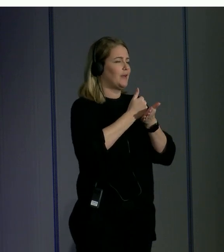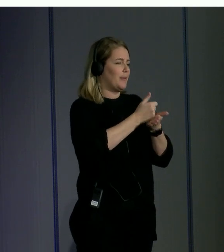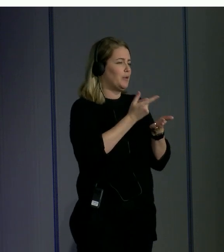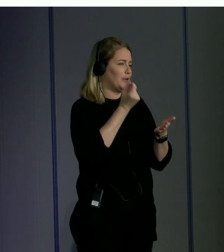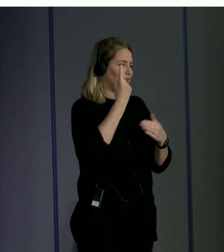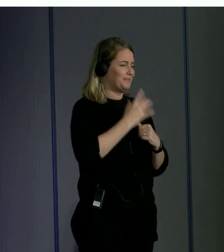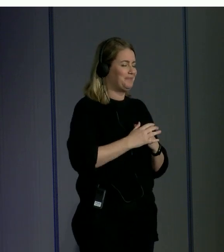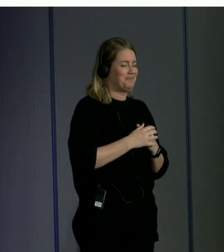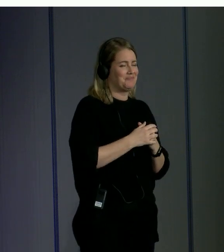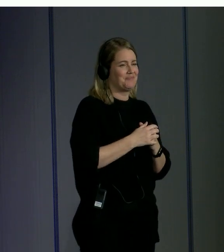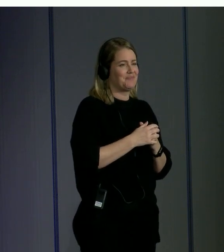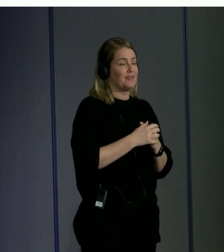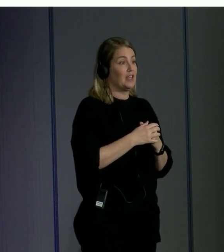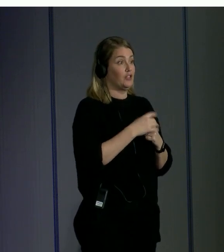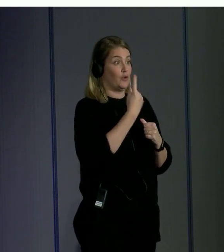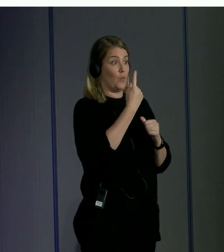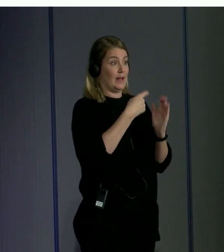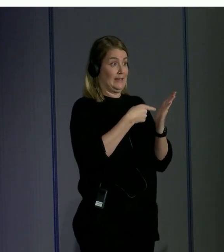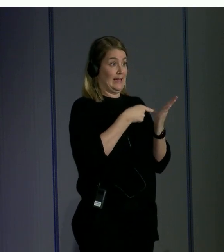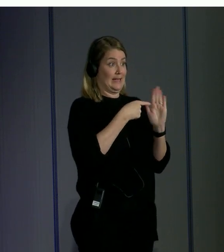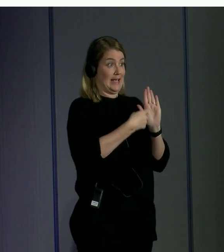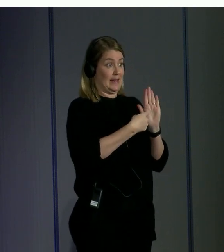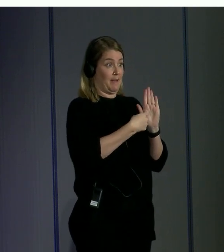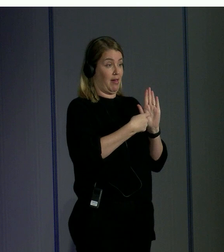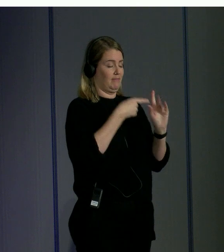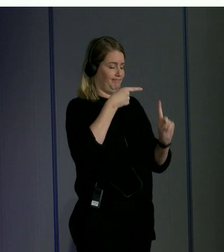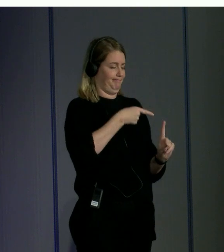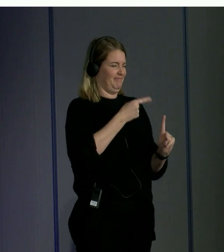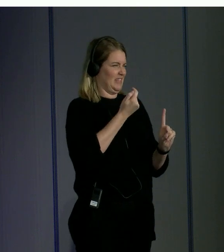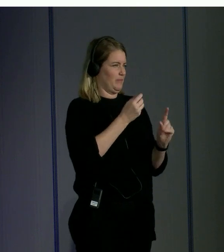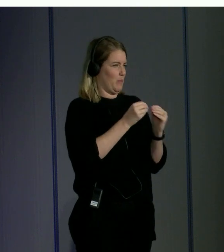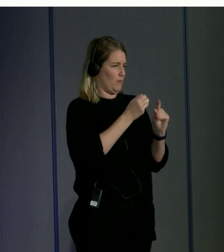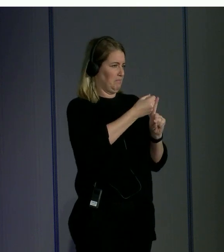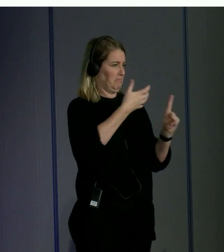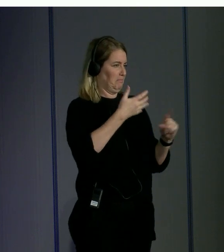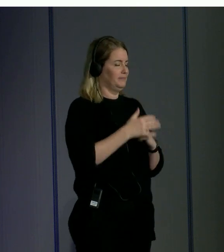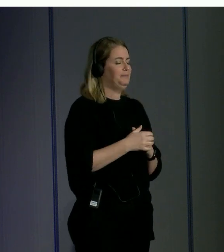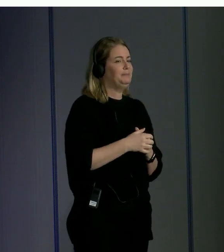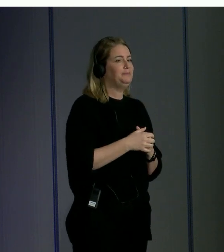Let's dig into one example a little bit more.